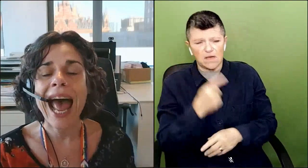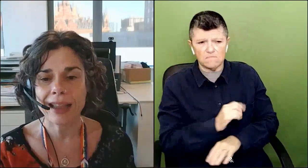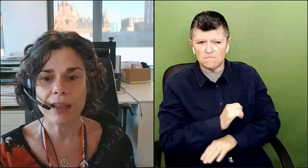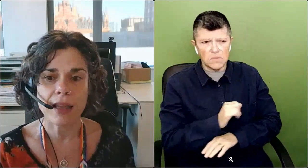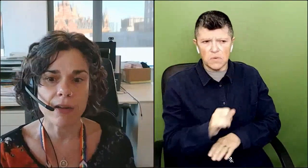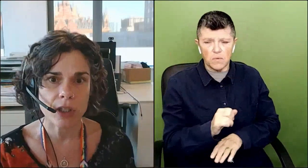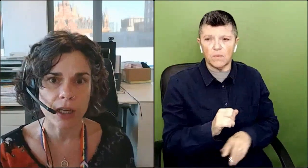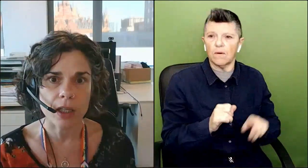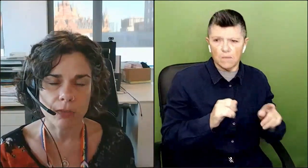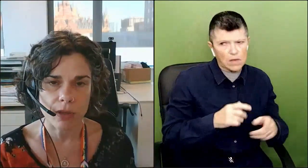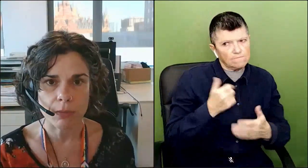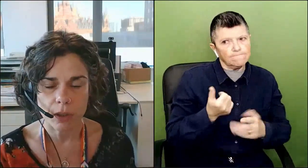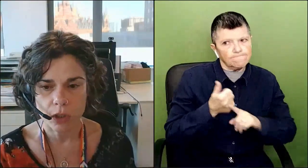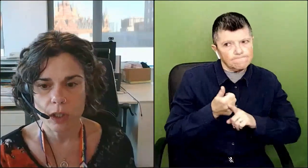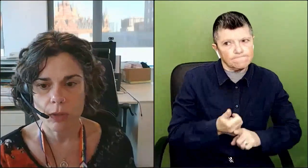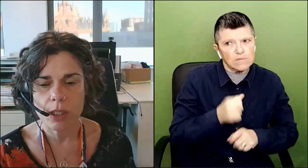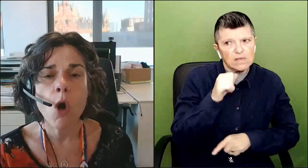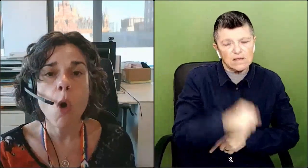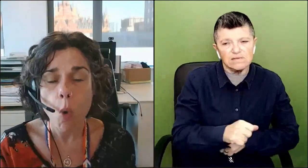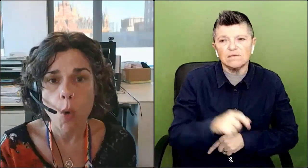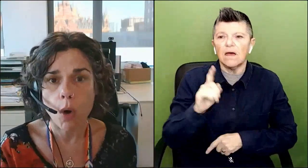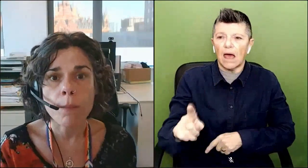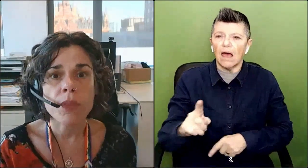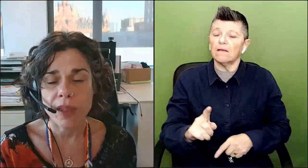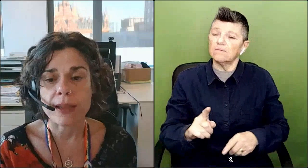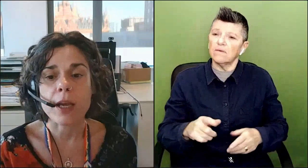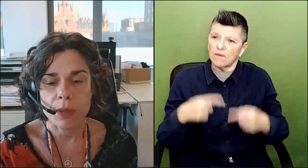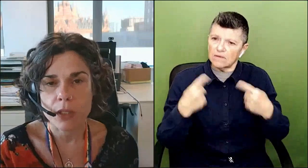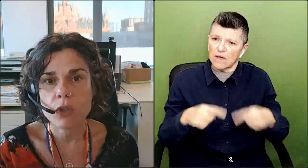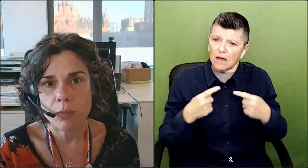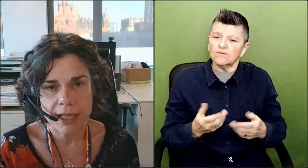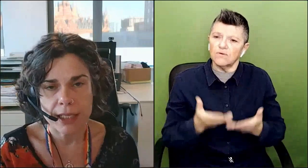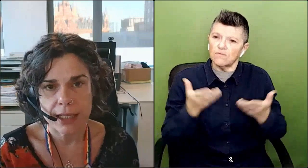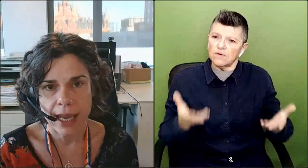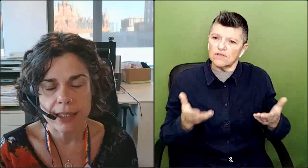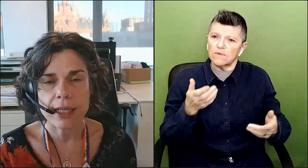and that they are entitled to reasonable adjustments or that they are being discriminated against